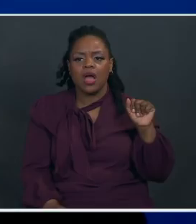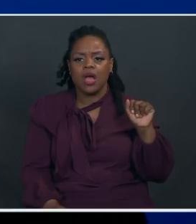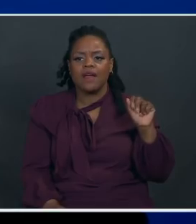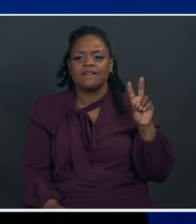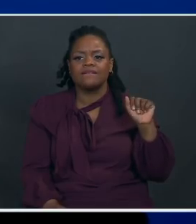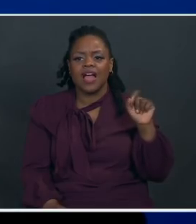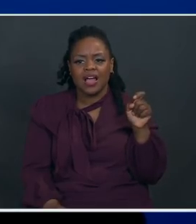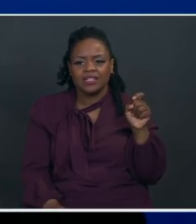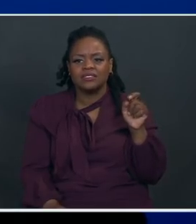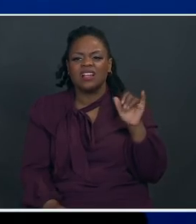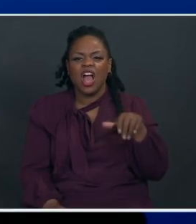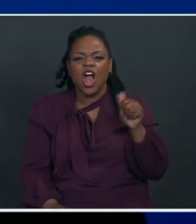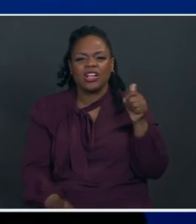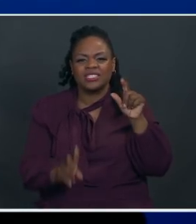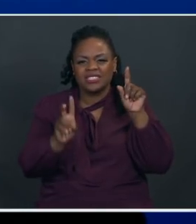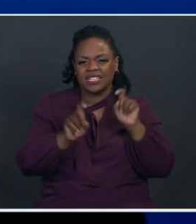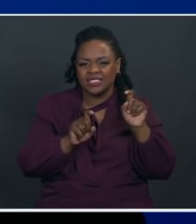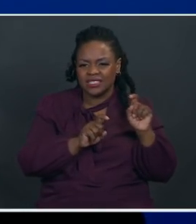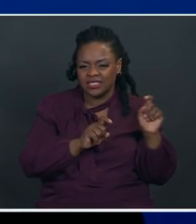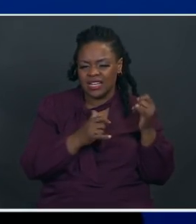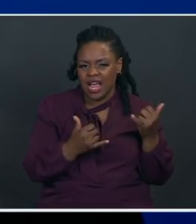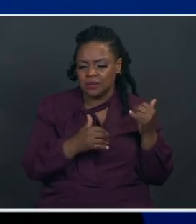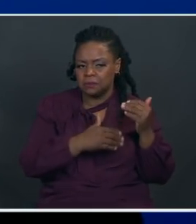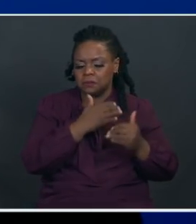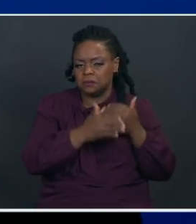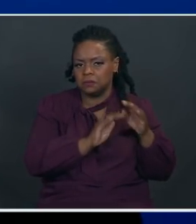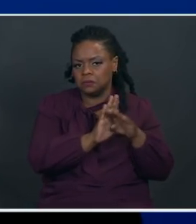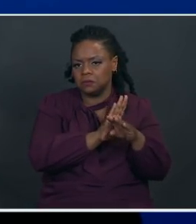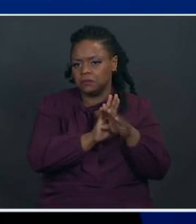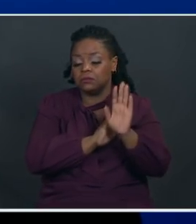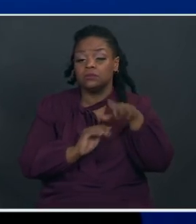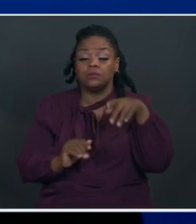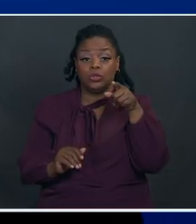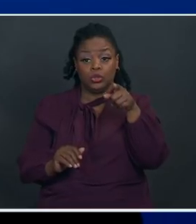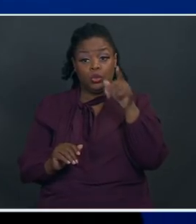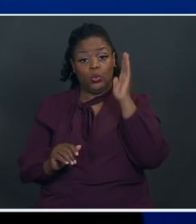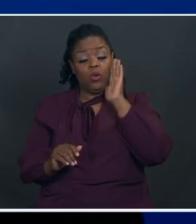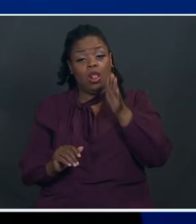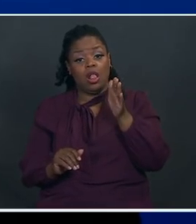Of particular importance that you'll be hearing about likely within the next few days